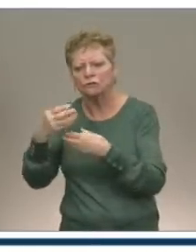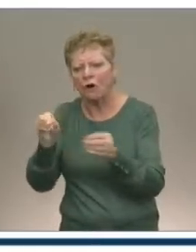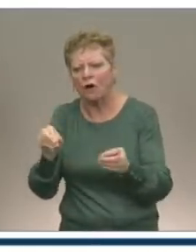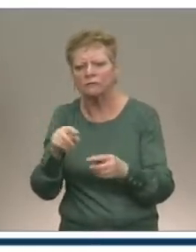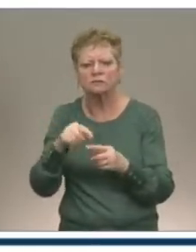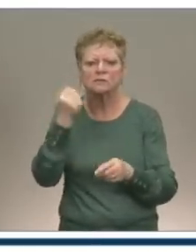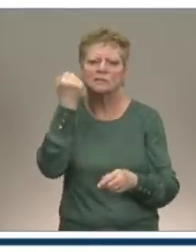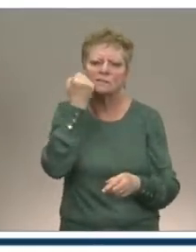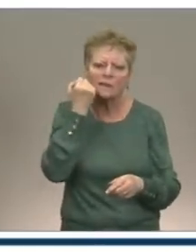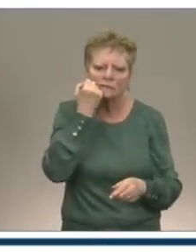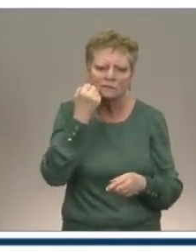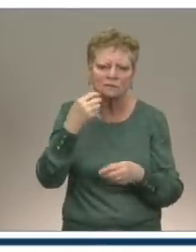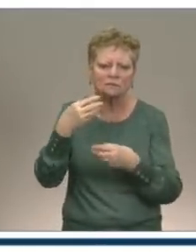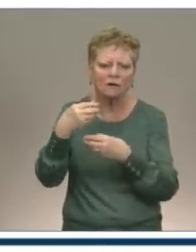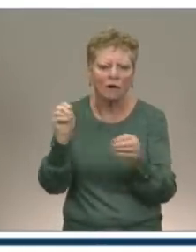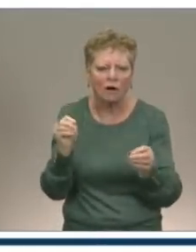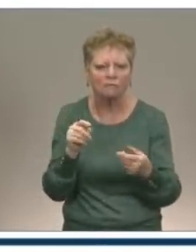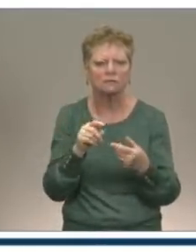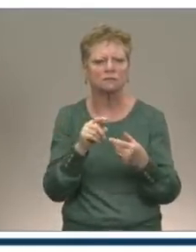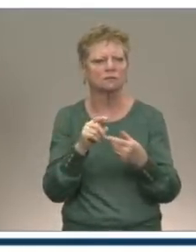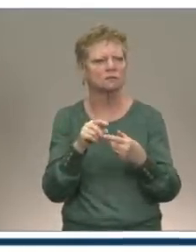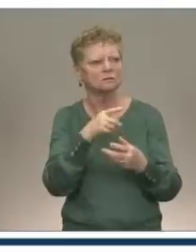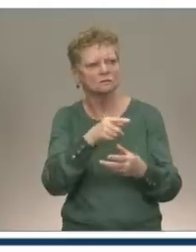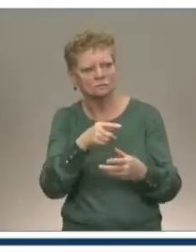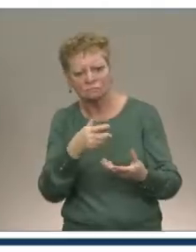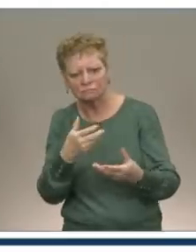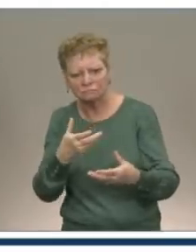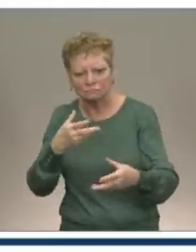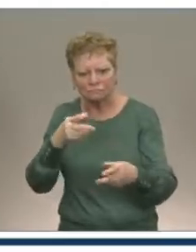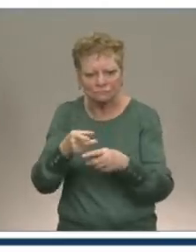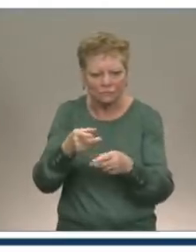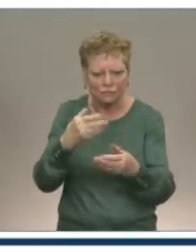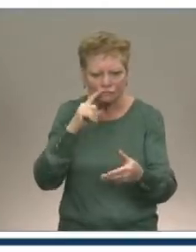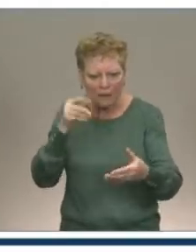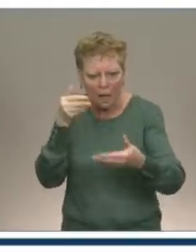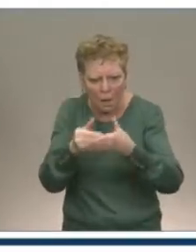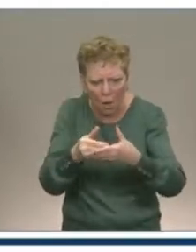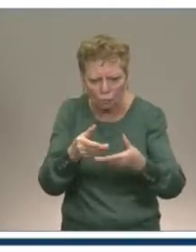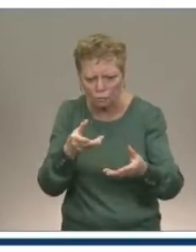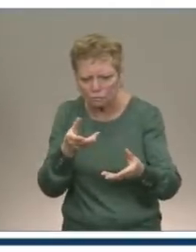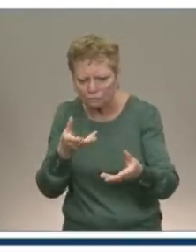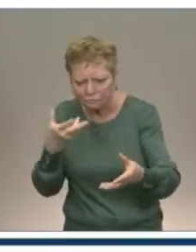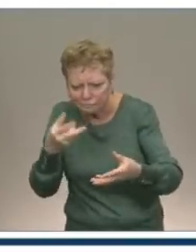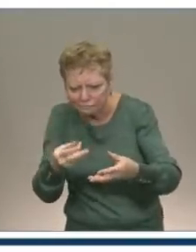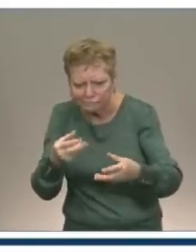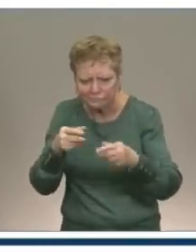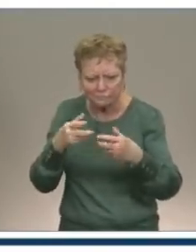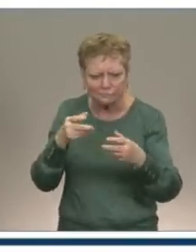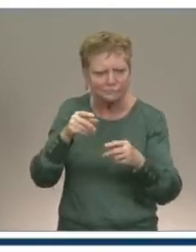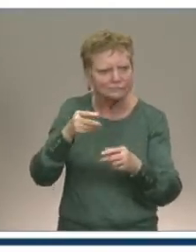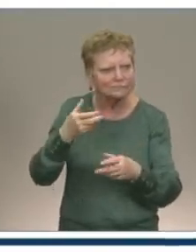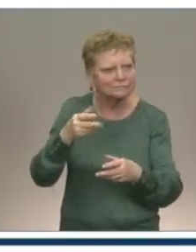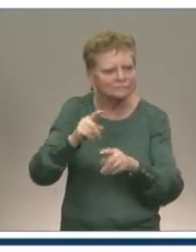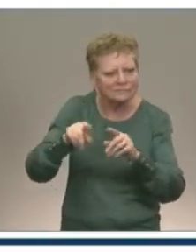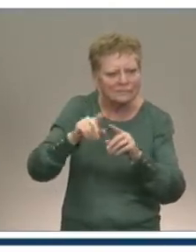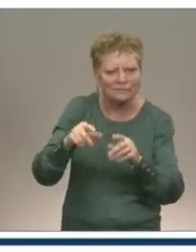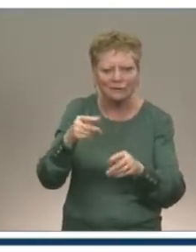providers who provide up close and personal care or services why don't they have to be